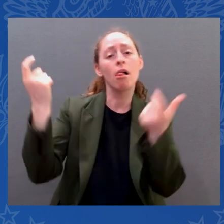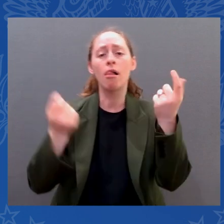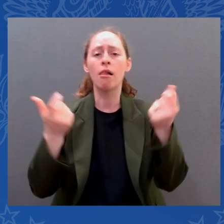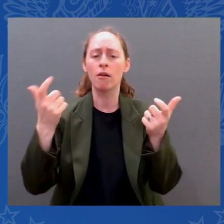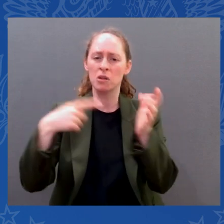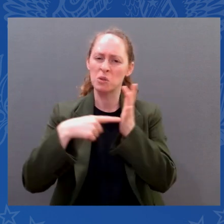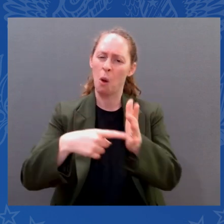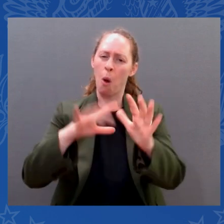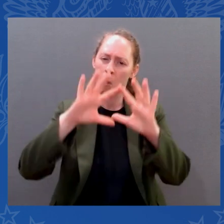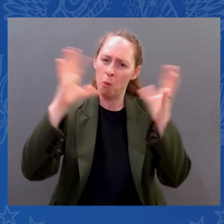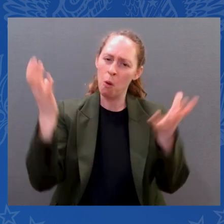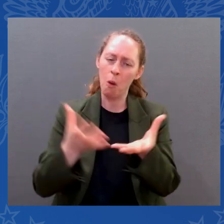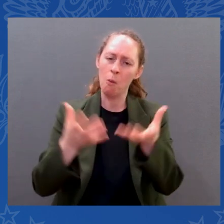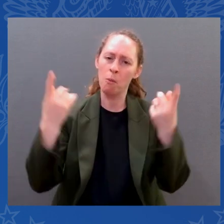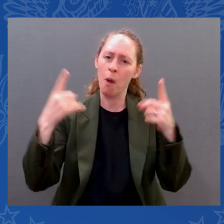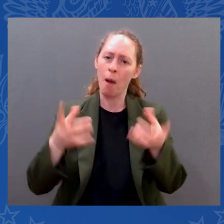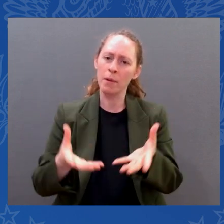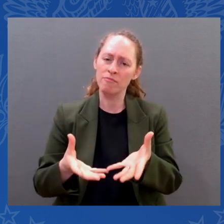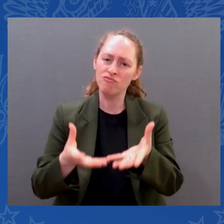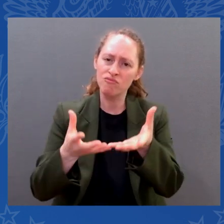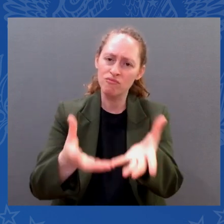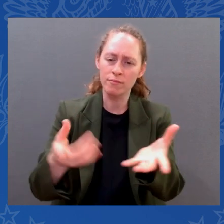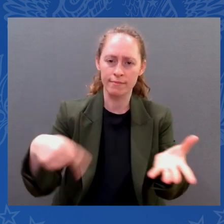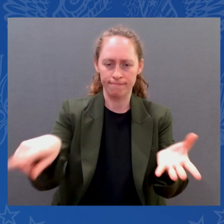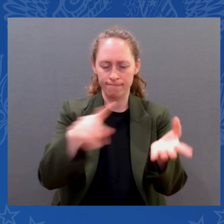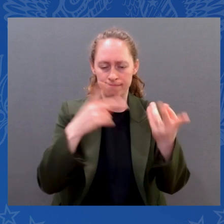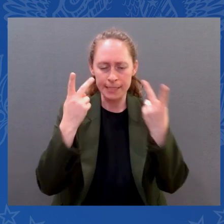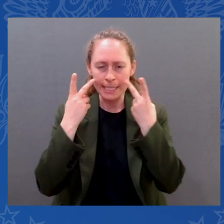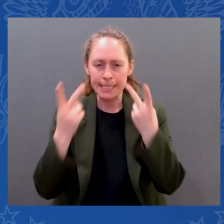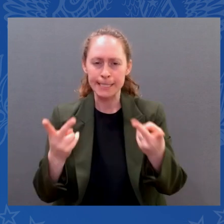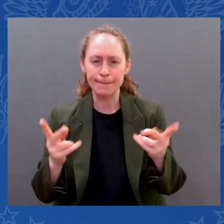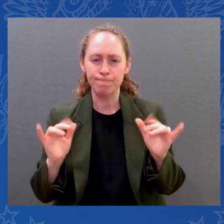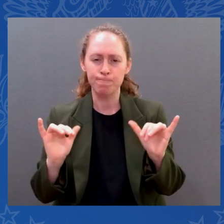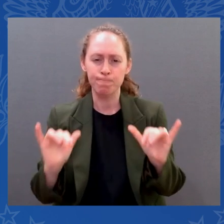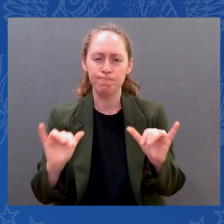and learn from our darkest moments, and in particular, then,